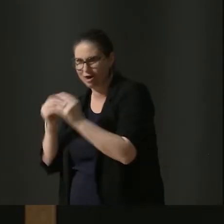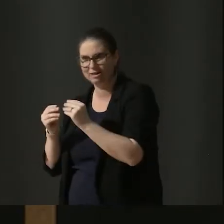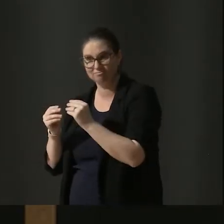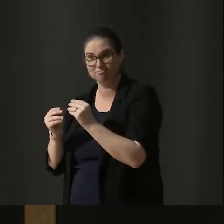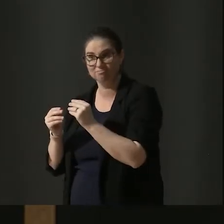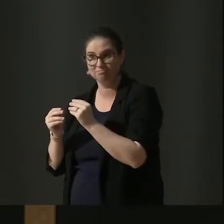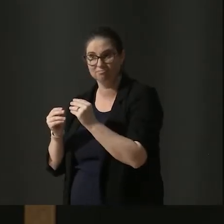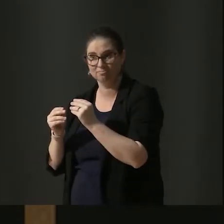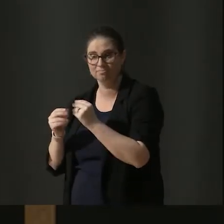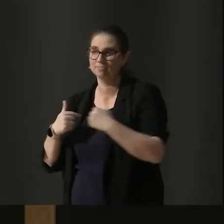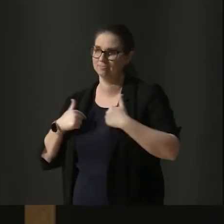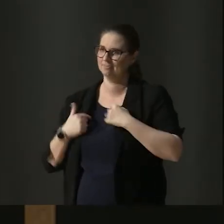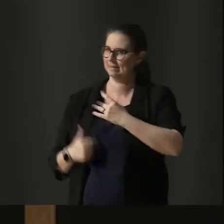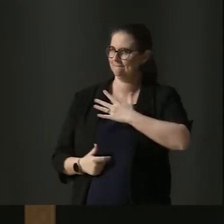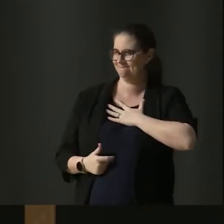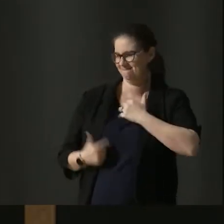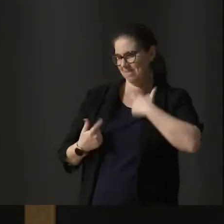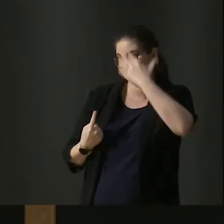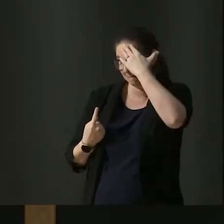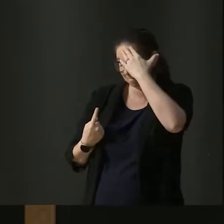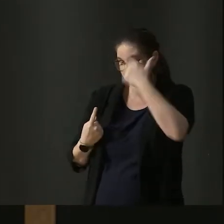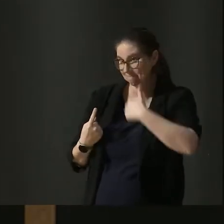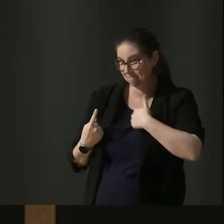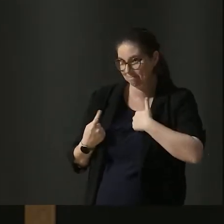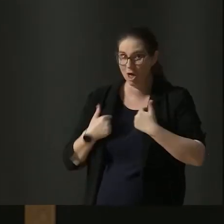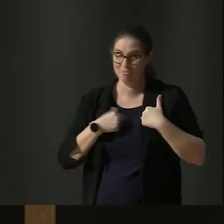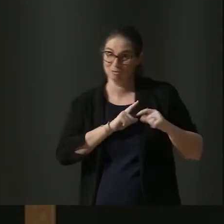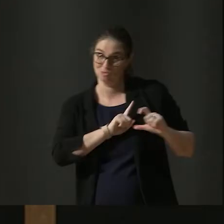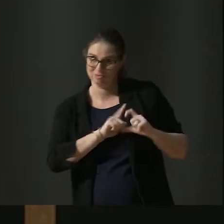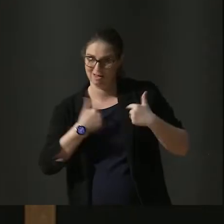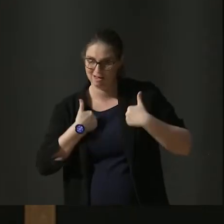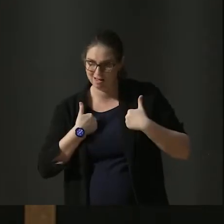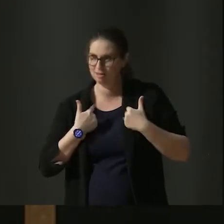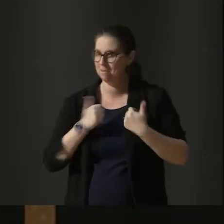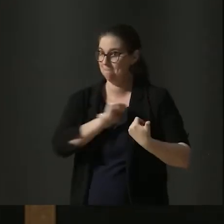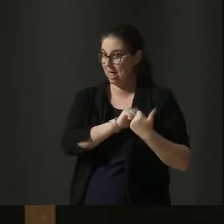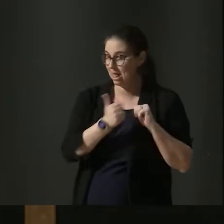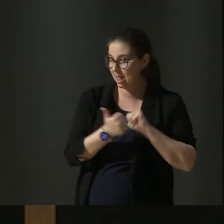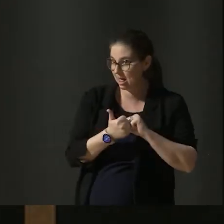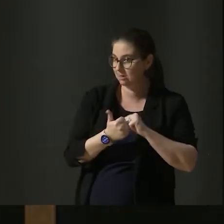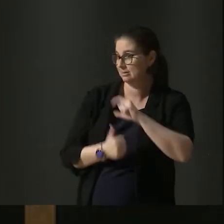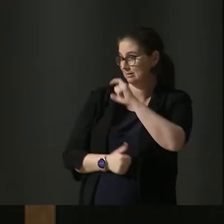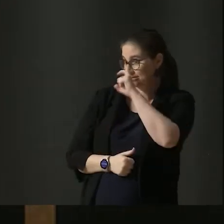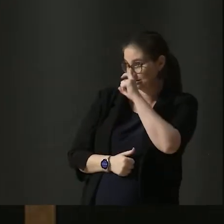I am also a mom, a daughter, a partner, a sister and a friend.